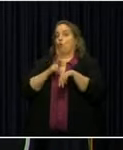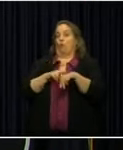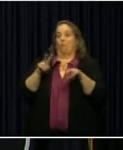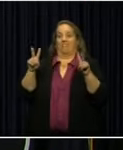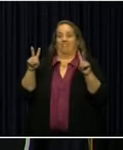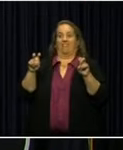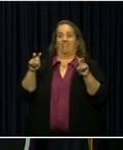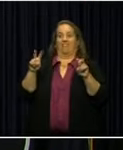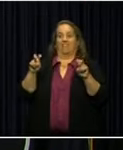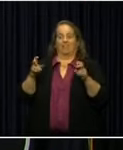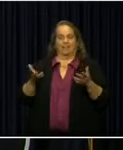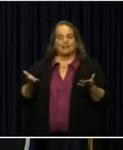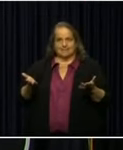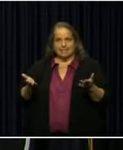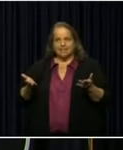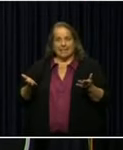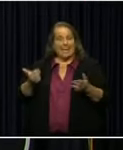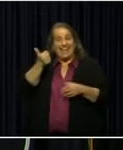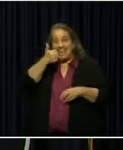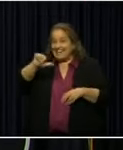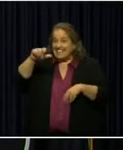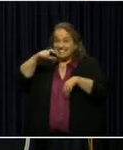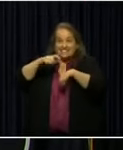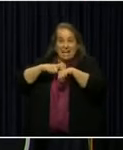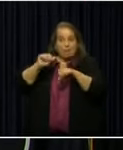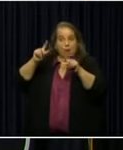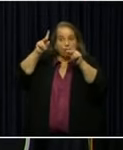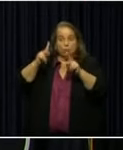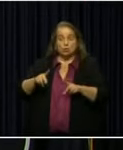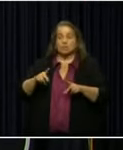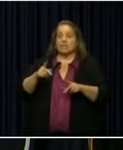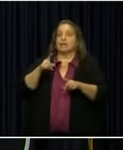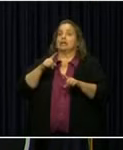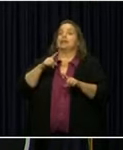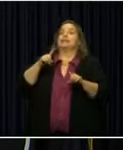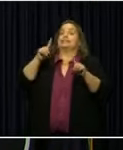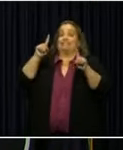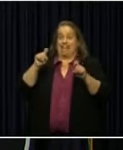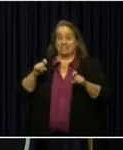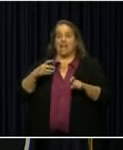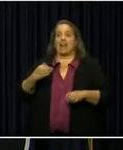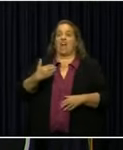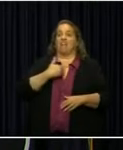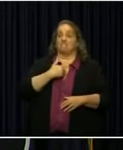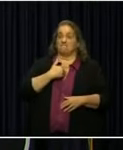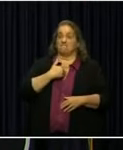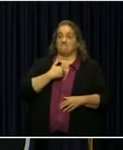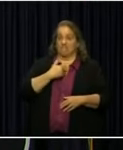FROM FROM WHITE HOUSE, WE HAVE TO HAVE THE REC SUPPLY SYSTEM INDEPENDENTLY SUPPLY SUFFICIENT